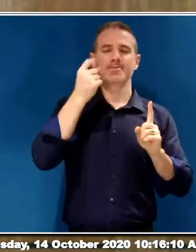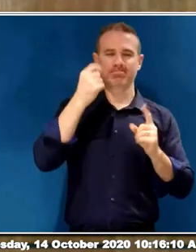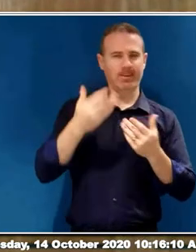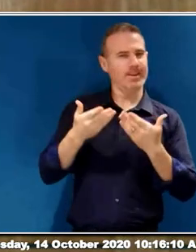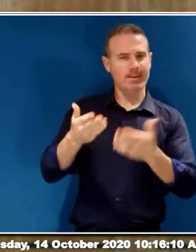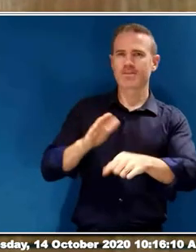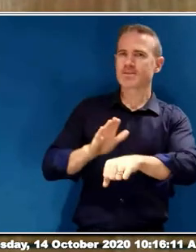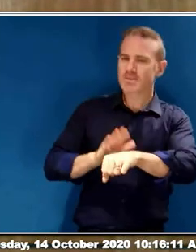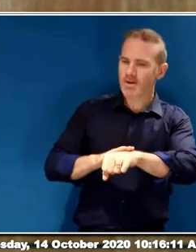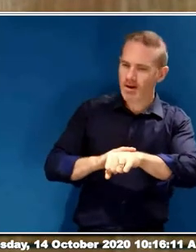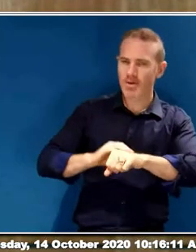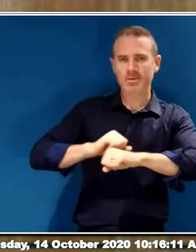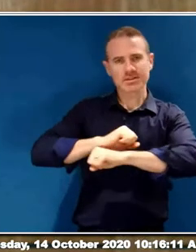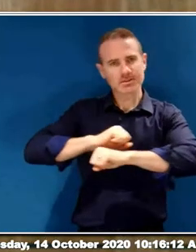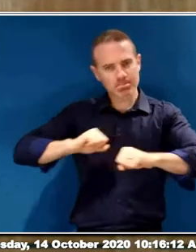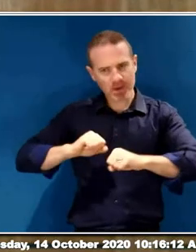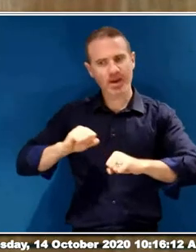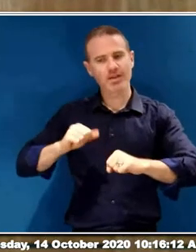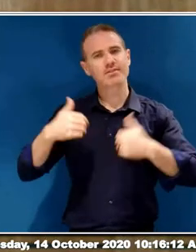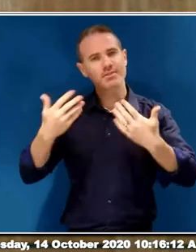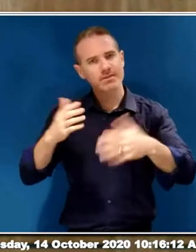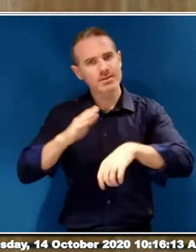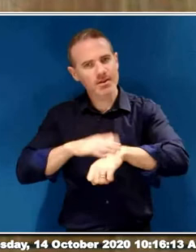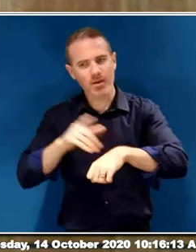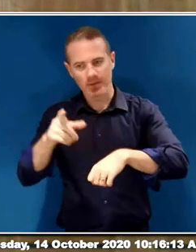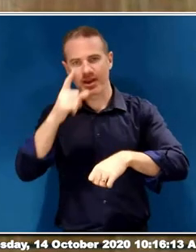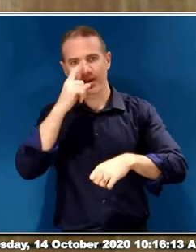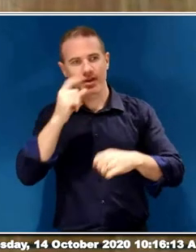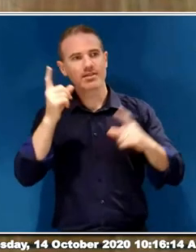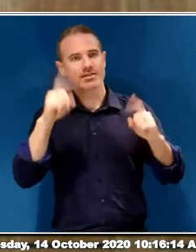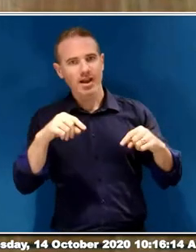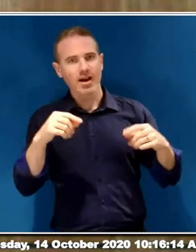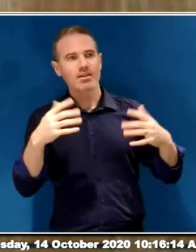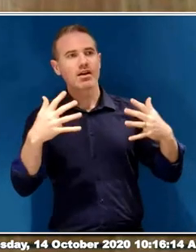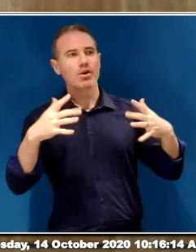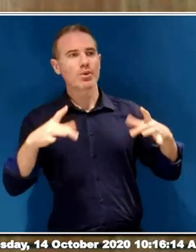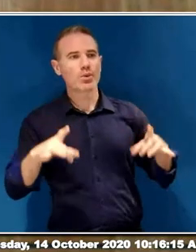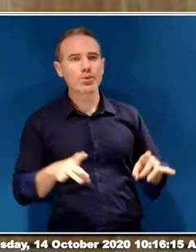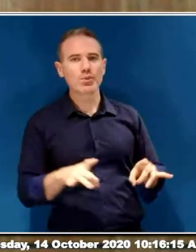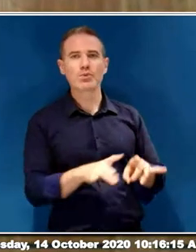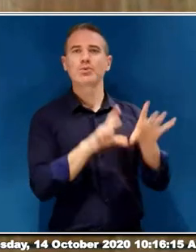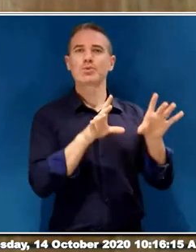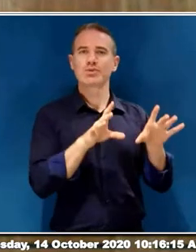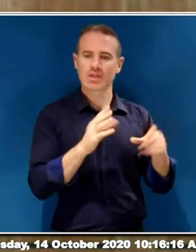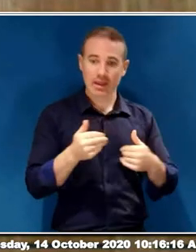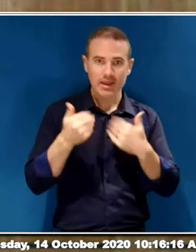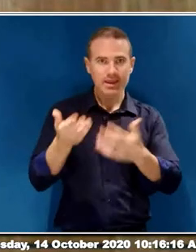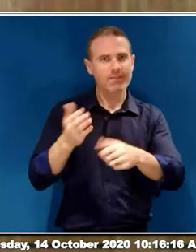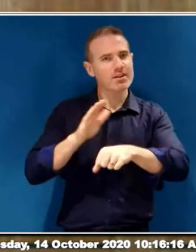She took the pressure off him to complete written tasks and focused on